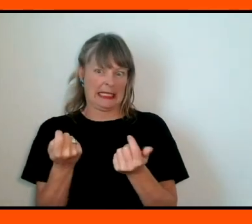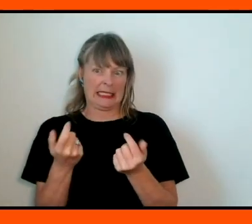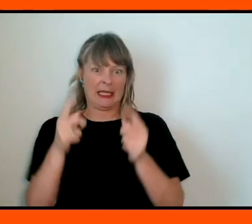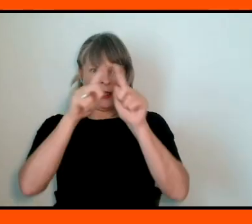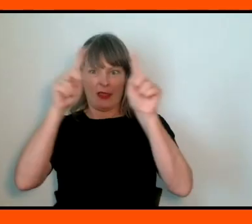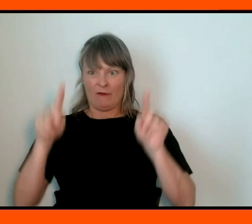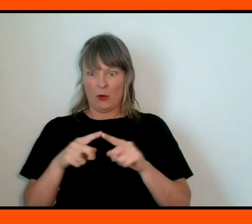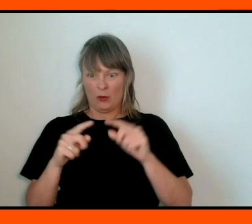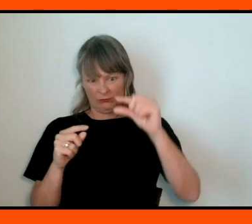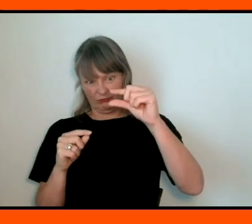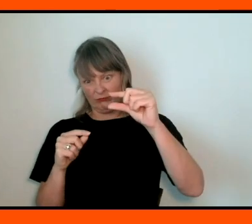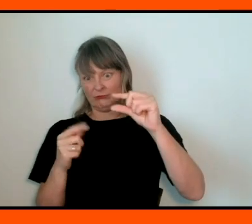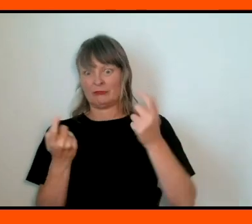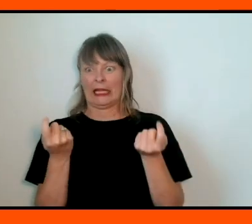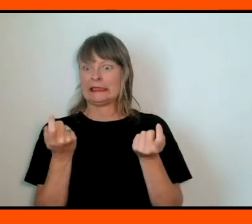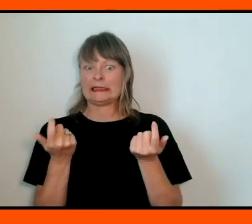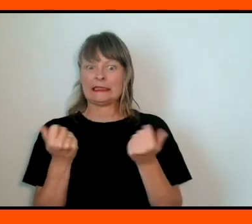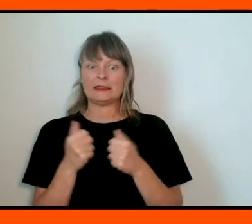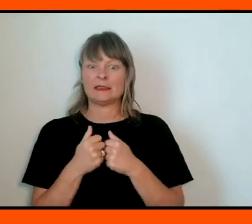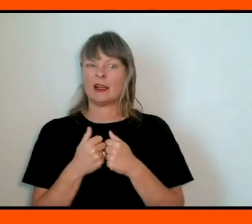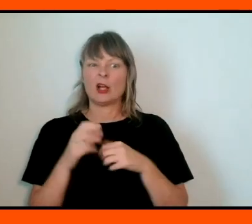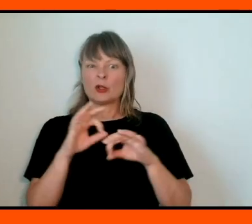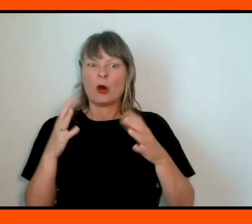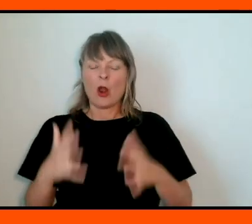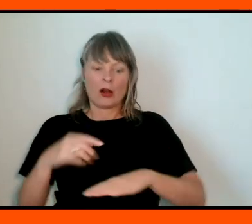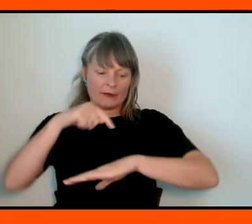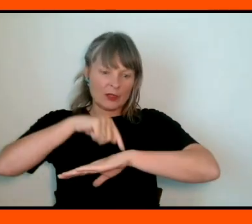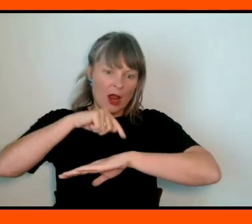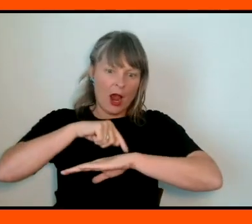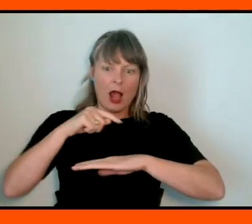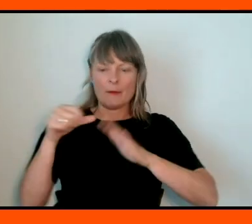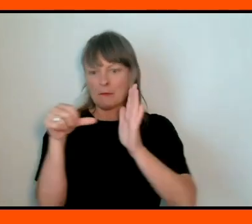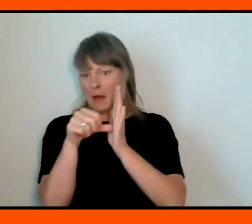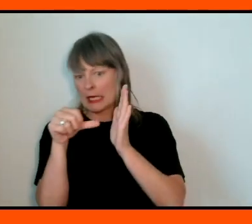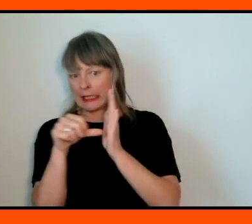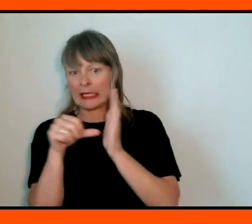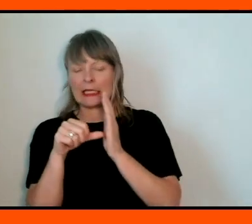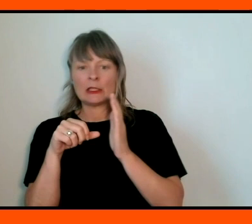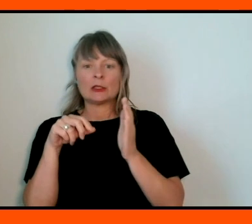and doesn’t take as much time or money to code or analyse the data.